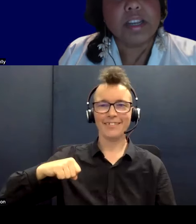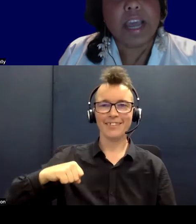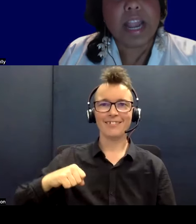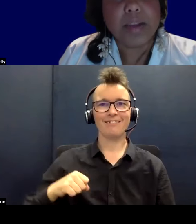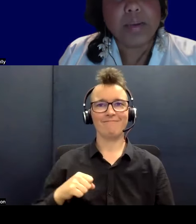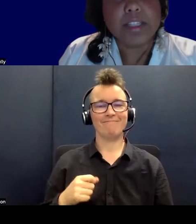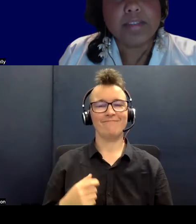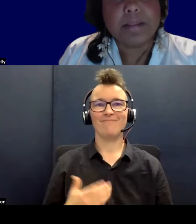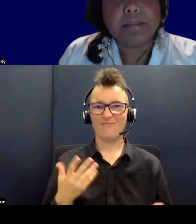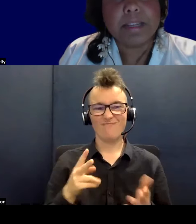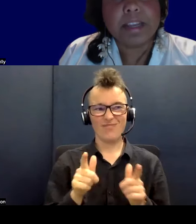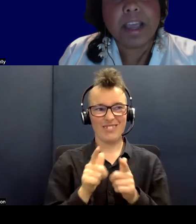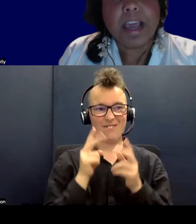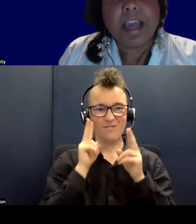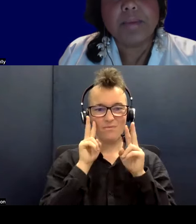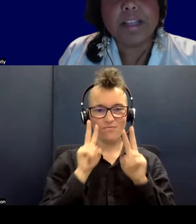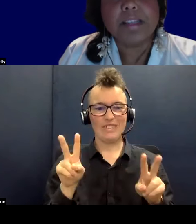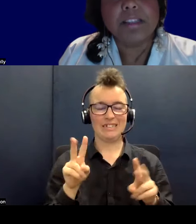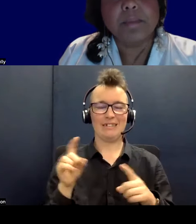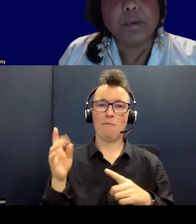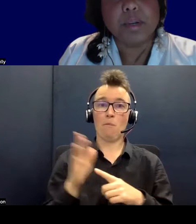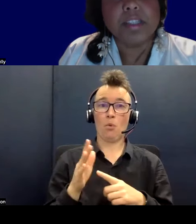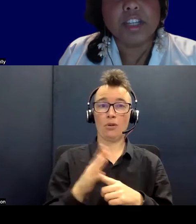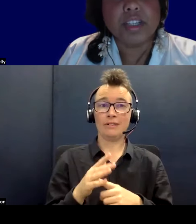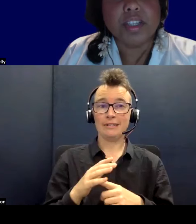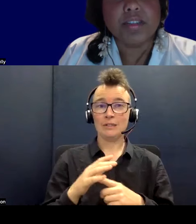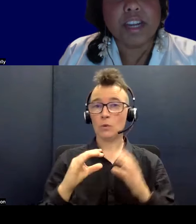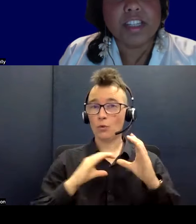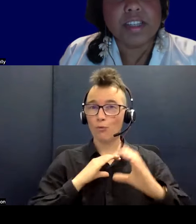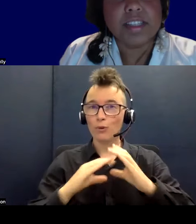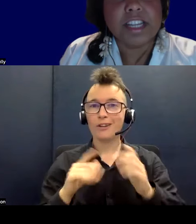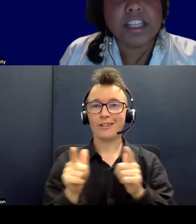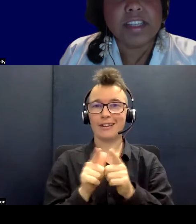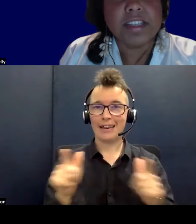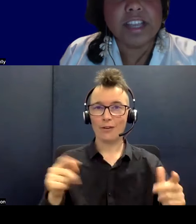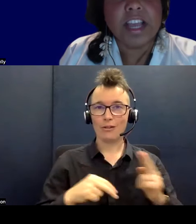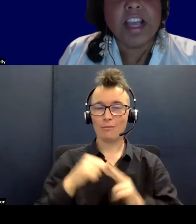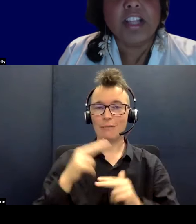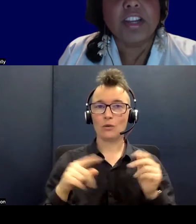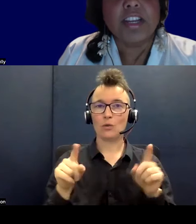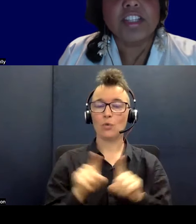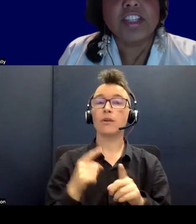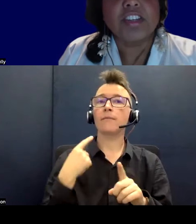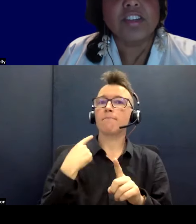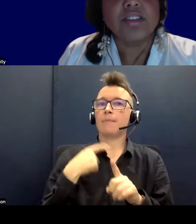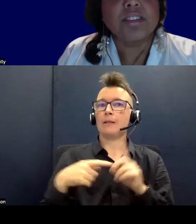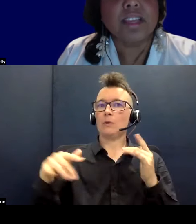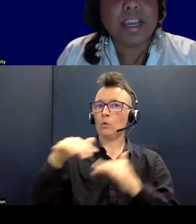and language development, as well as supporting social interactions such as learning to use gaze